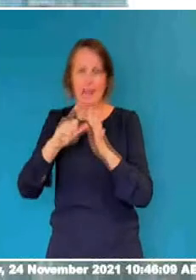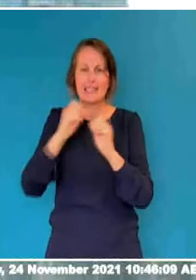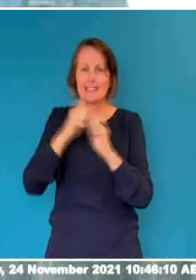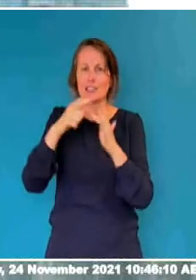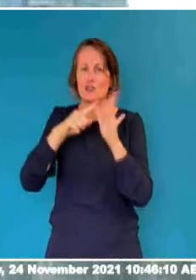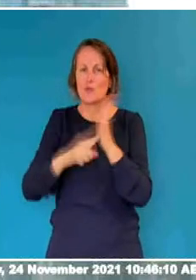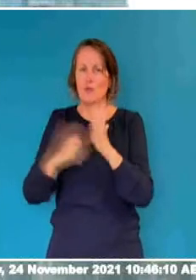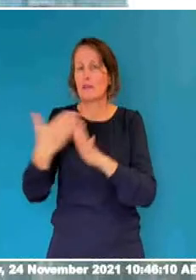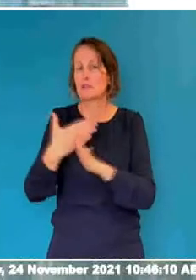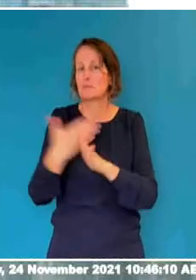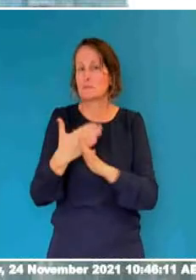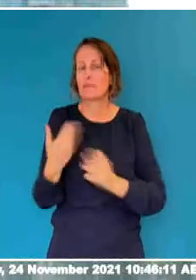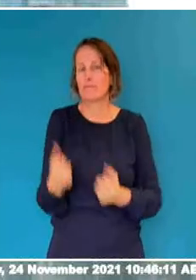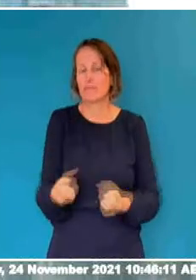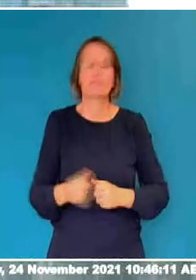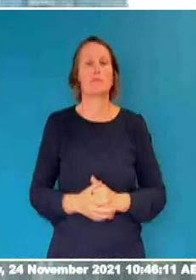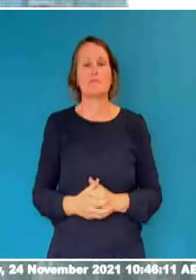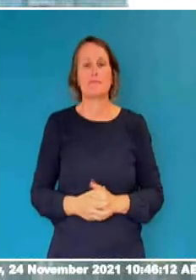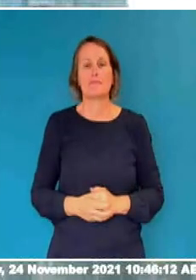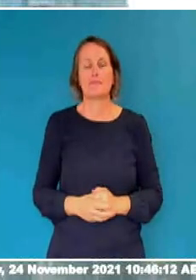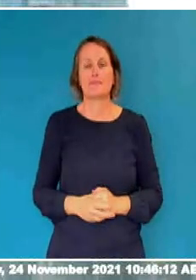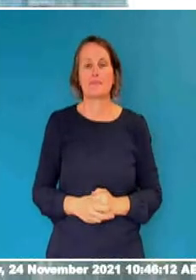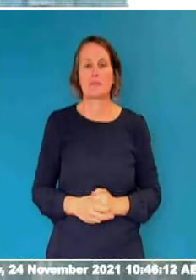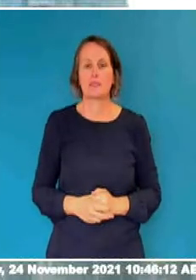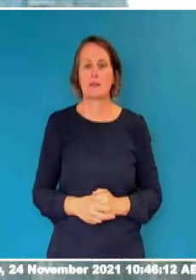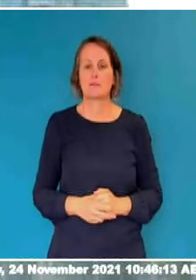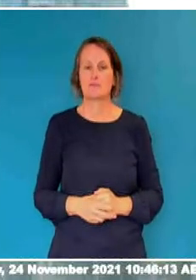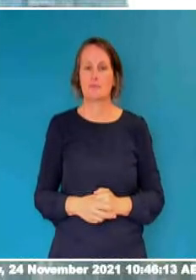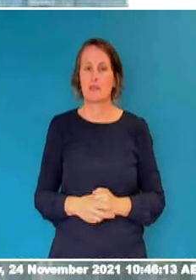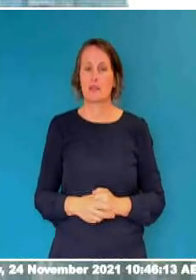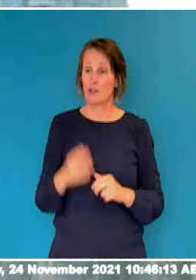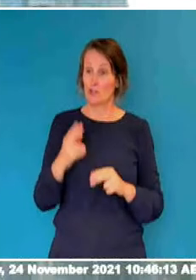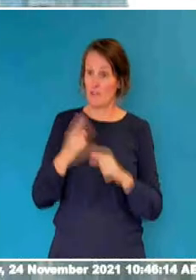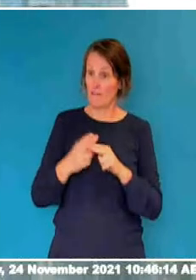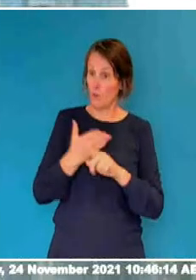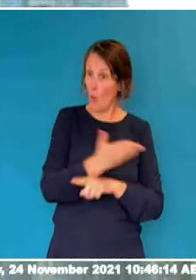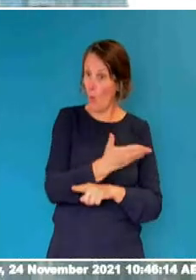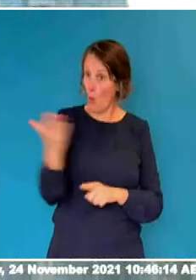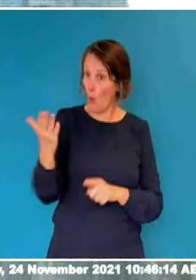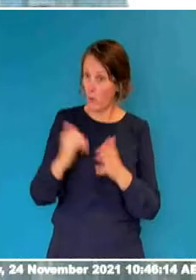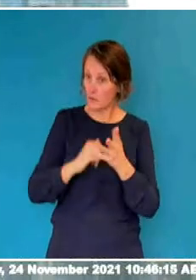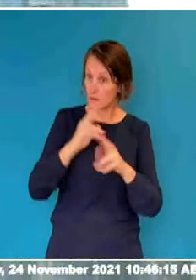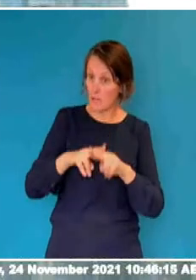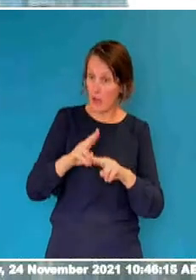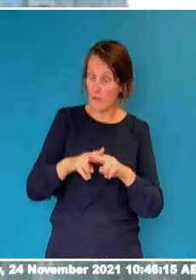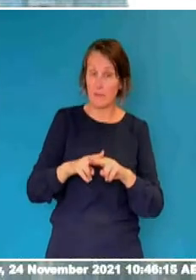When you say for all employees, so that's a global change? That's correct.